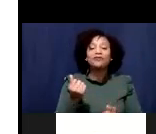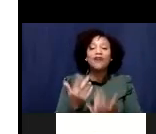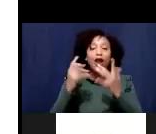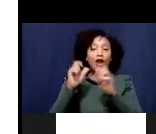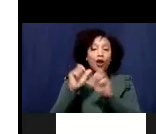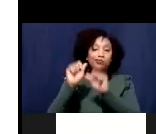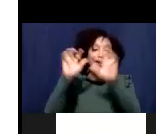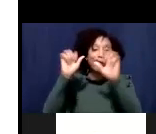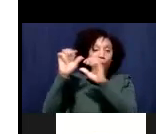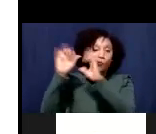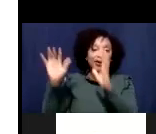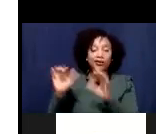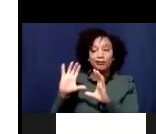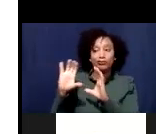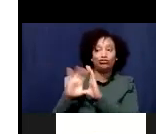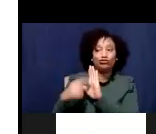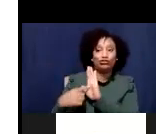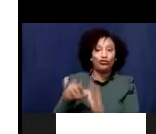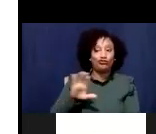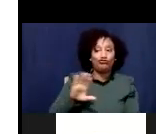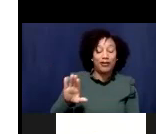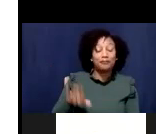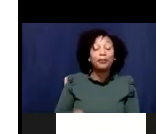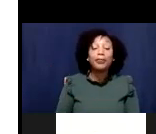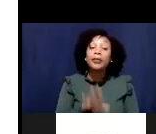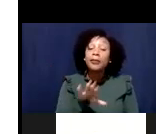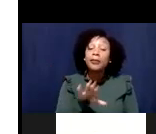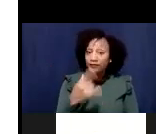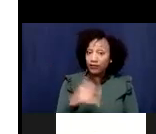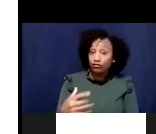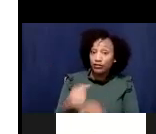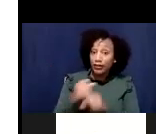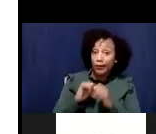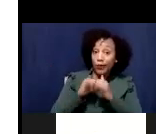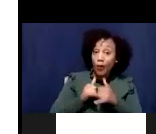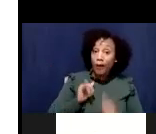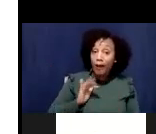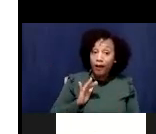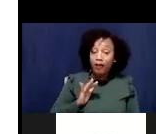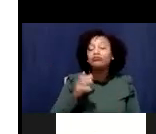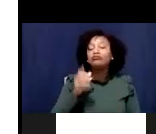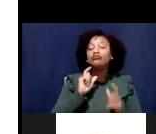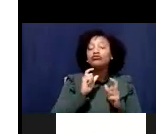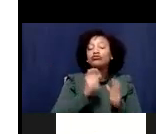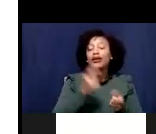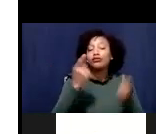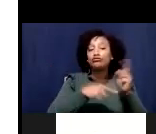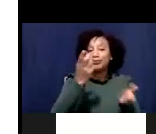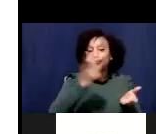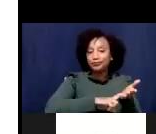please know that we will ask you to sign a grant agreement and upload an individual W-9